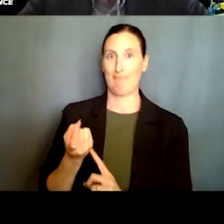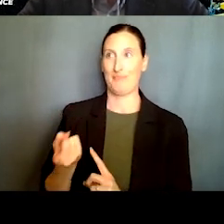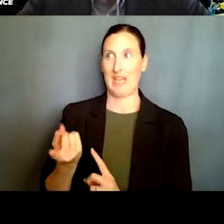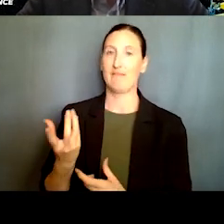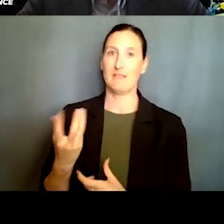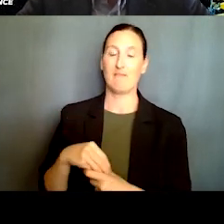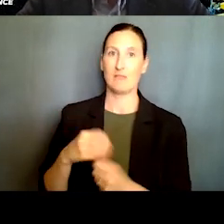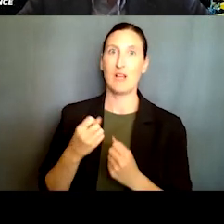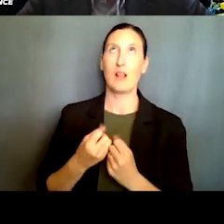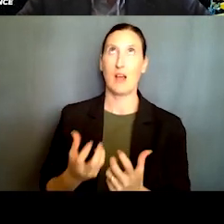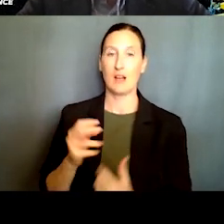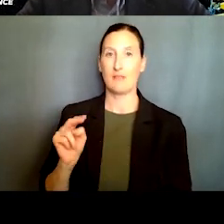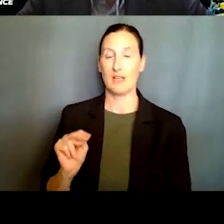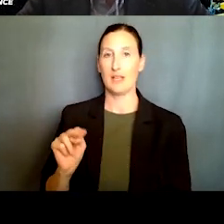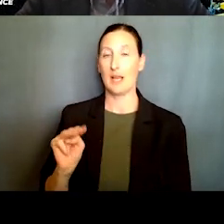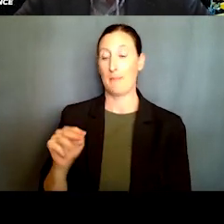that involves a lot of MPS activity.